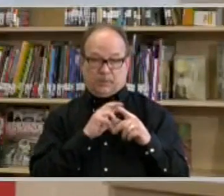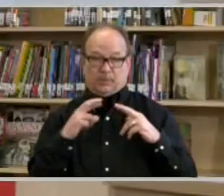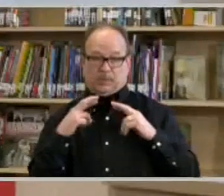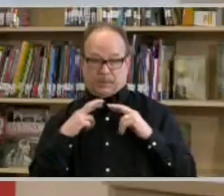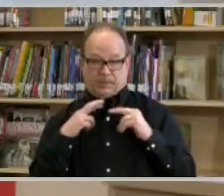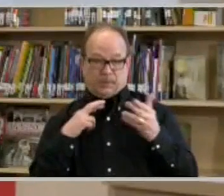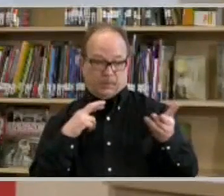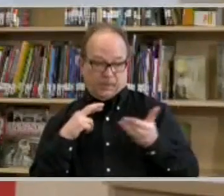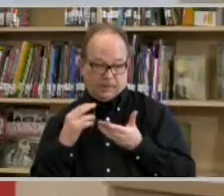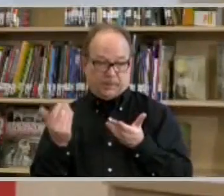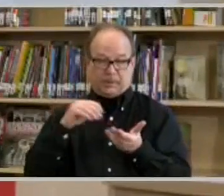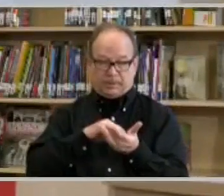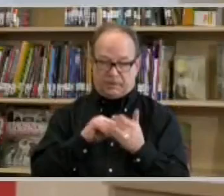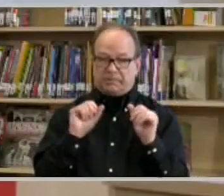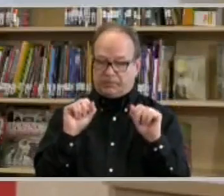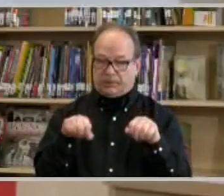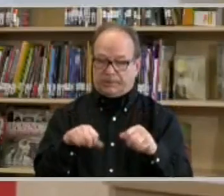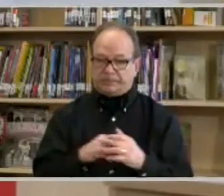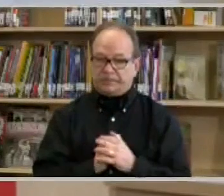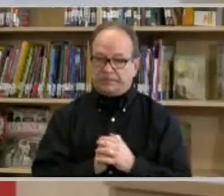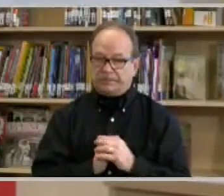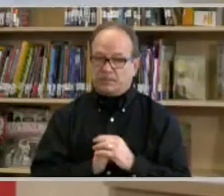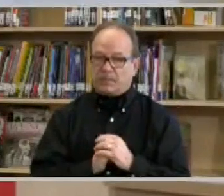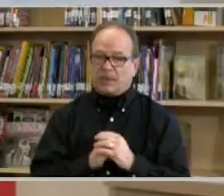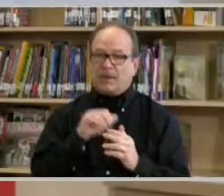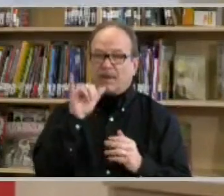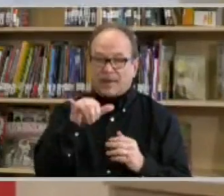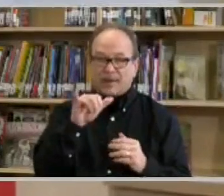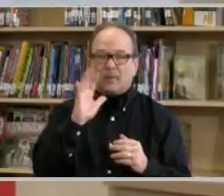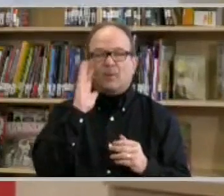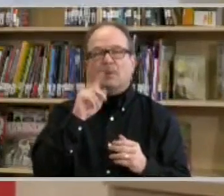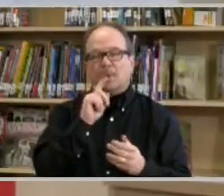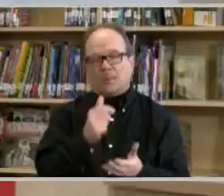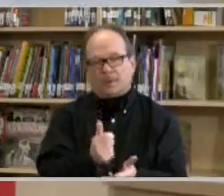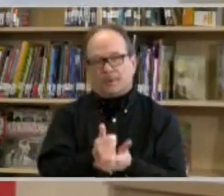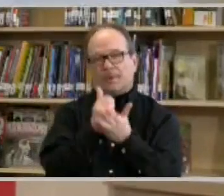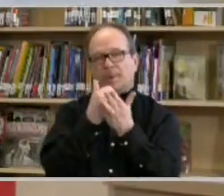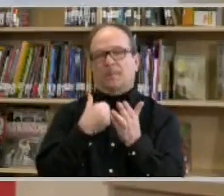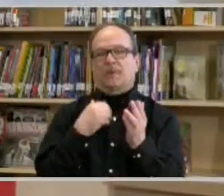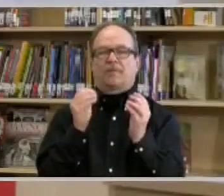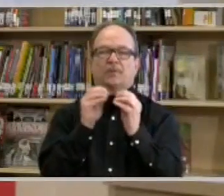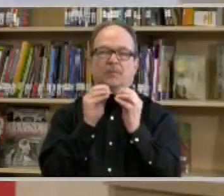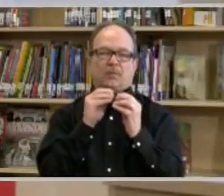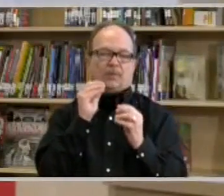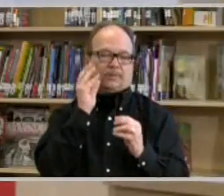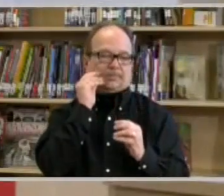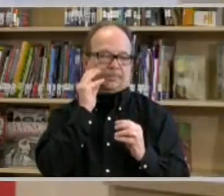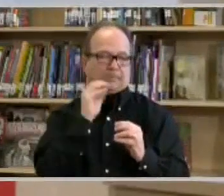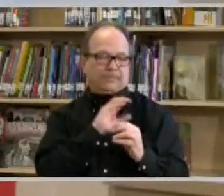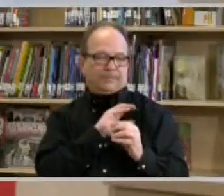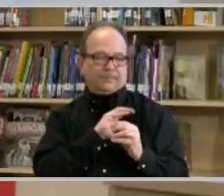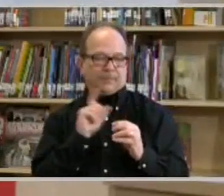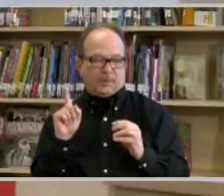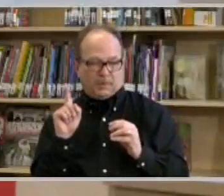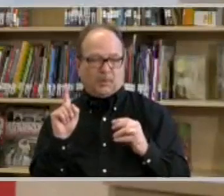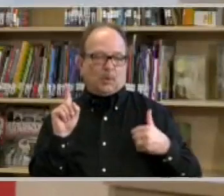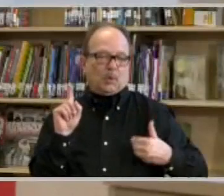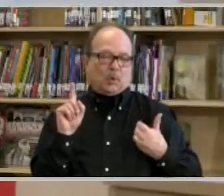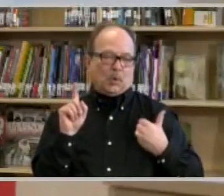RETIRED DETECTIVES IN THE SENIOR POLICE OFFICER PROGRAM, AND WE KNOW THAT'S GOING TO BE HELPFUL